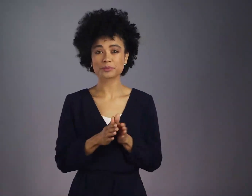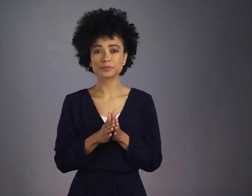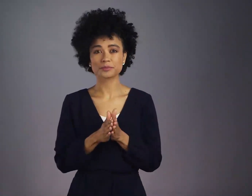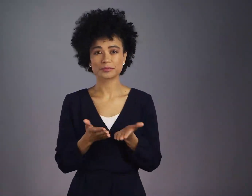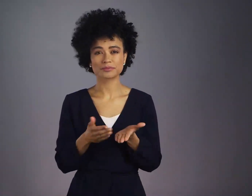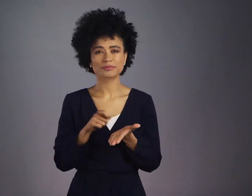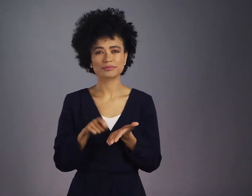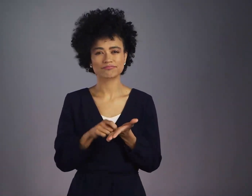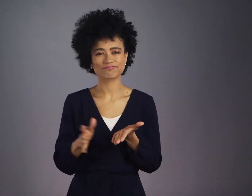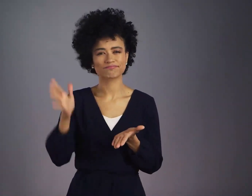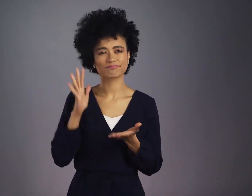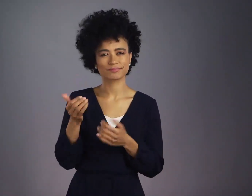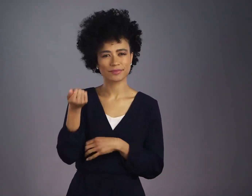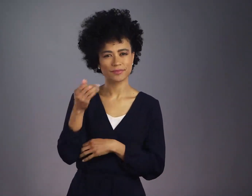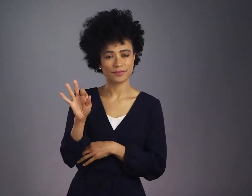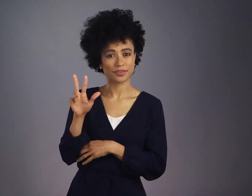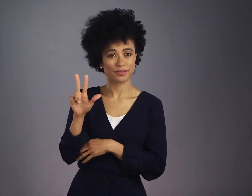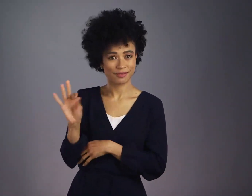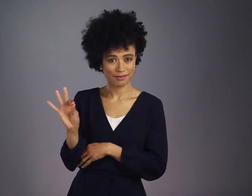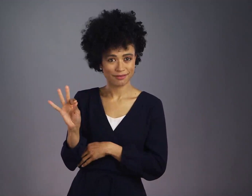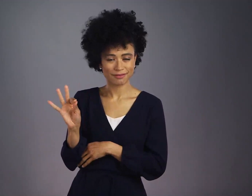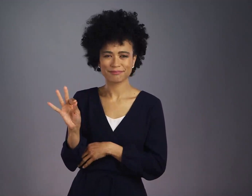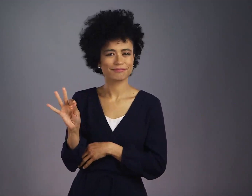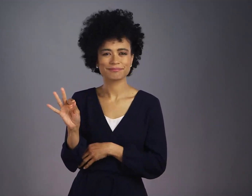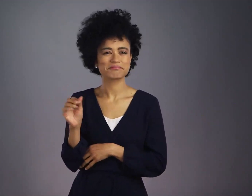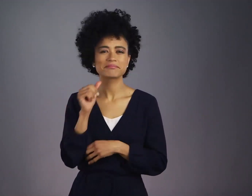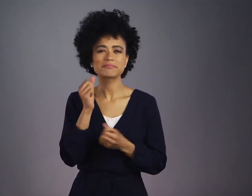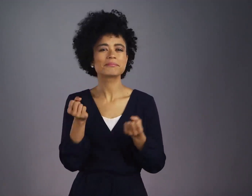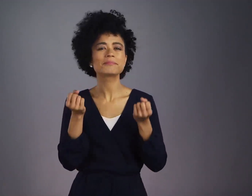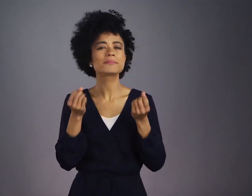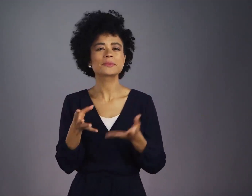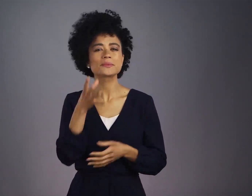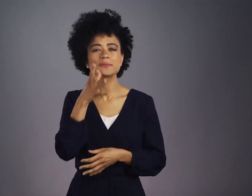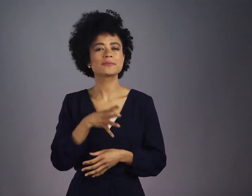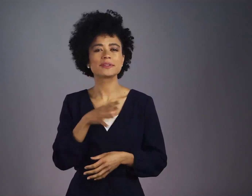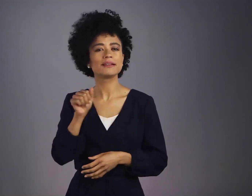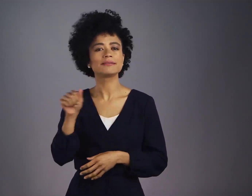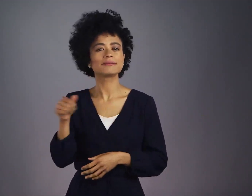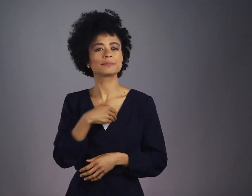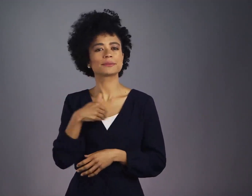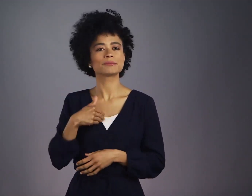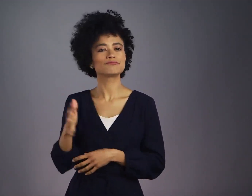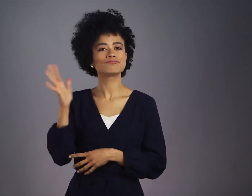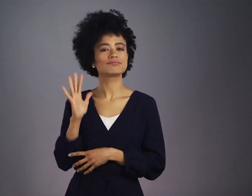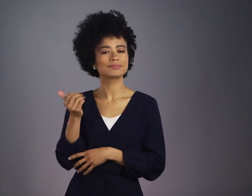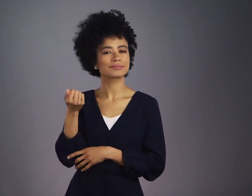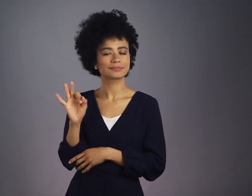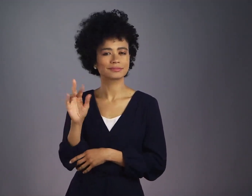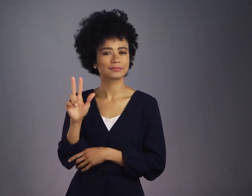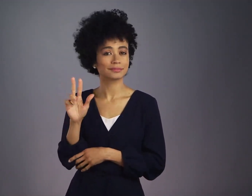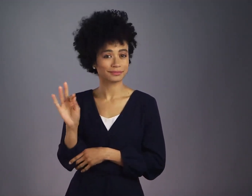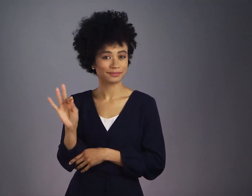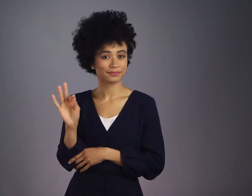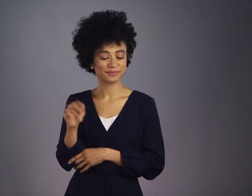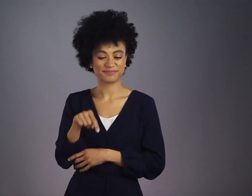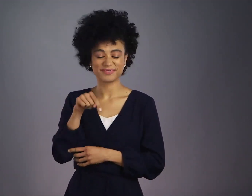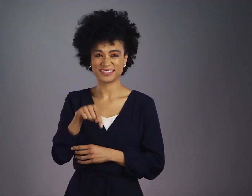*Written in 1939, when there were few women in A.A., this chapter assumes that the alcoholic in the home is likely to be the husband.